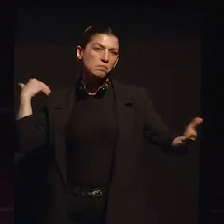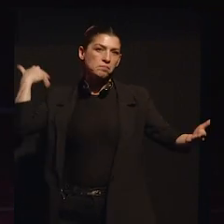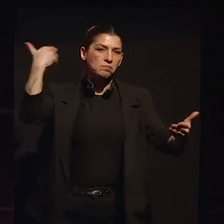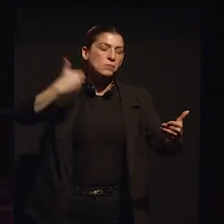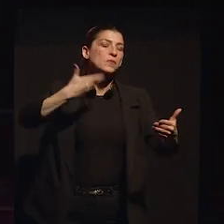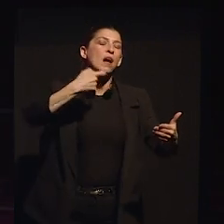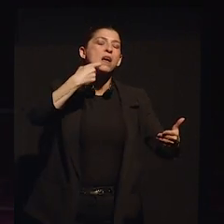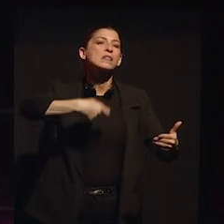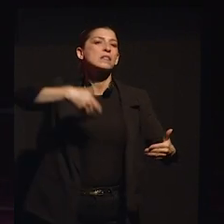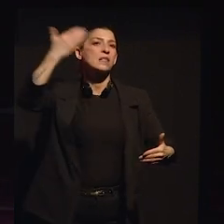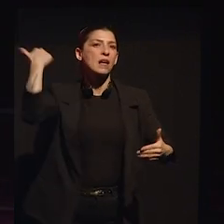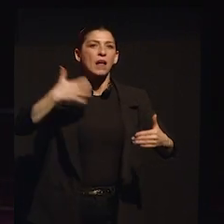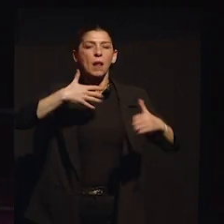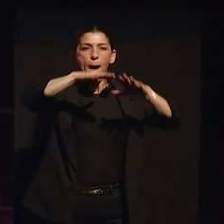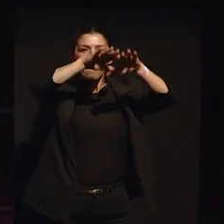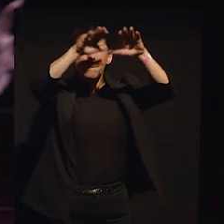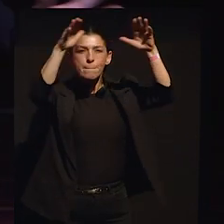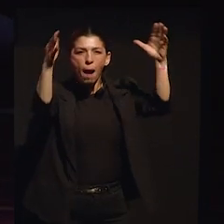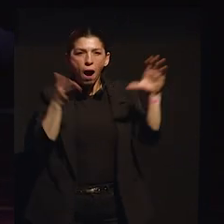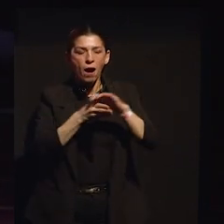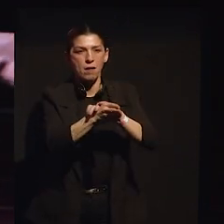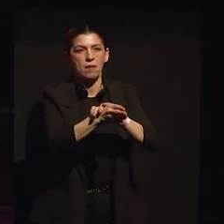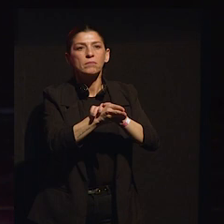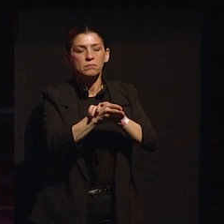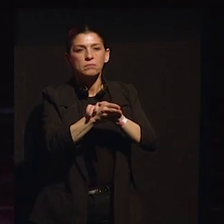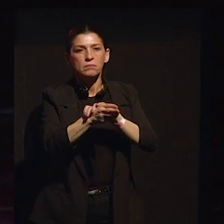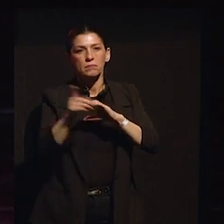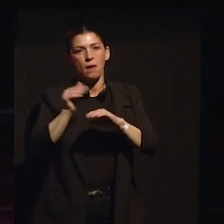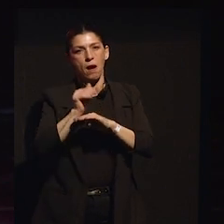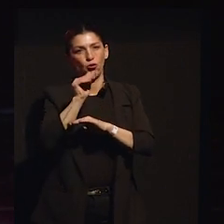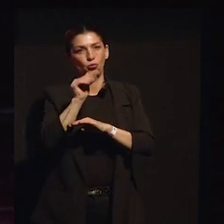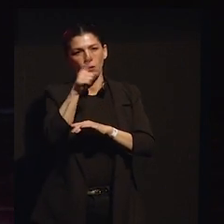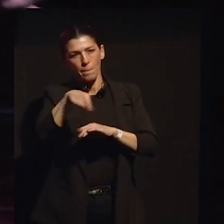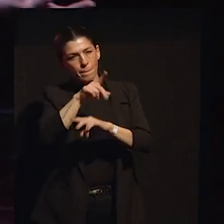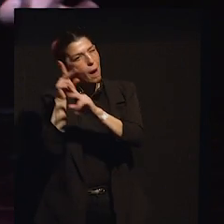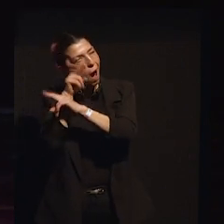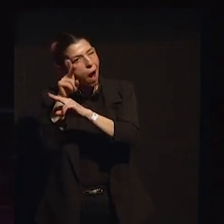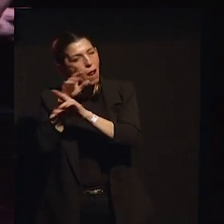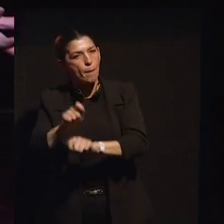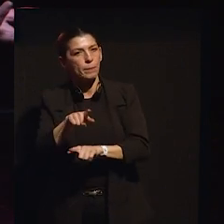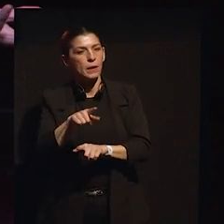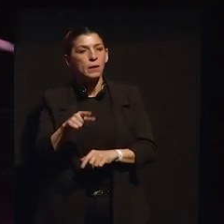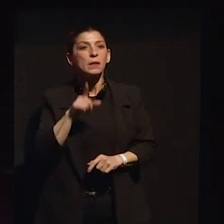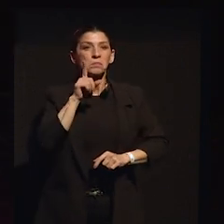what I tell you. Ages and ages ago, people live in caves. Imagine an era like that.